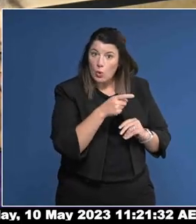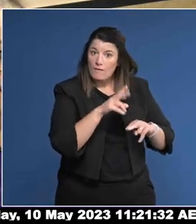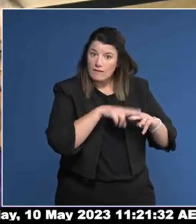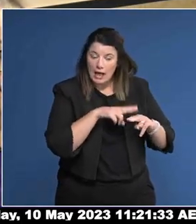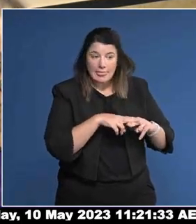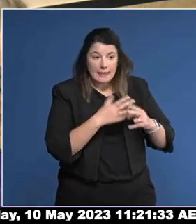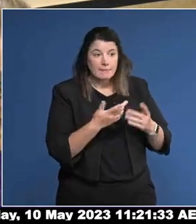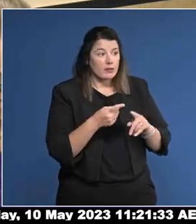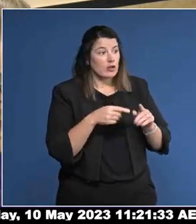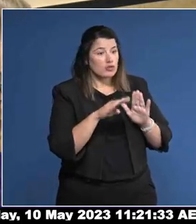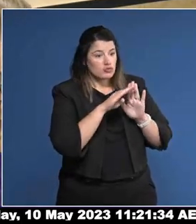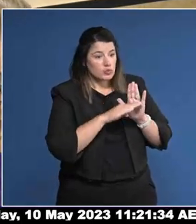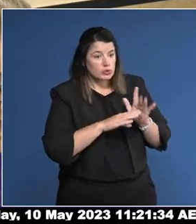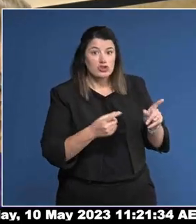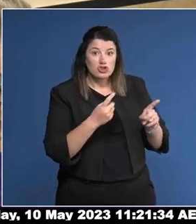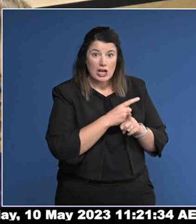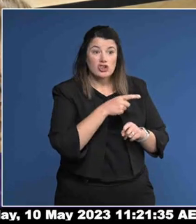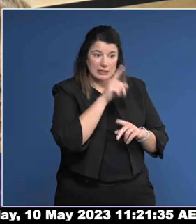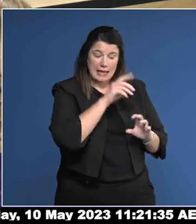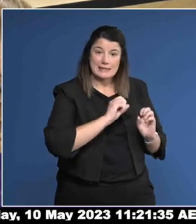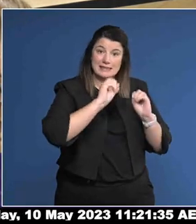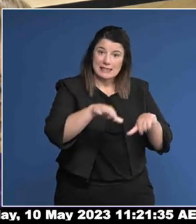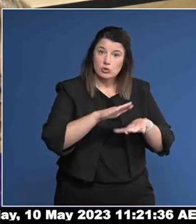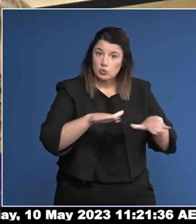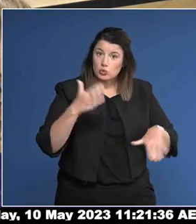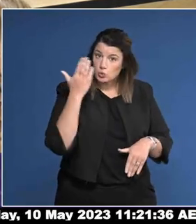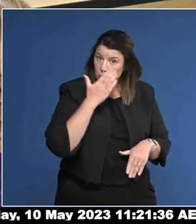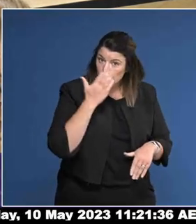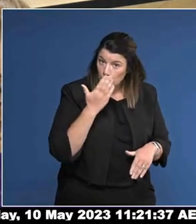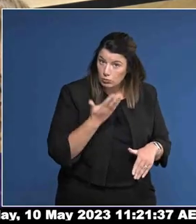definition of 'vulnerable' so that Kaleb and Jonathon could attend school?